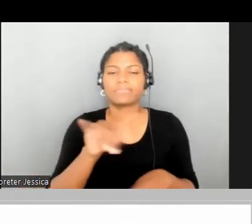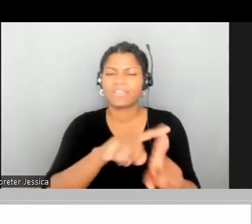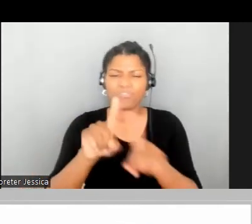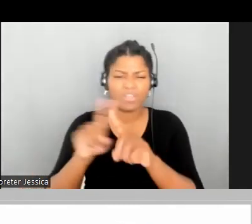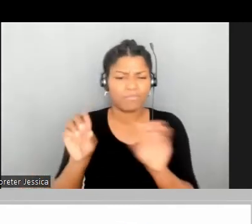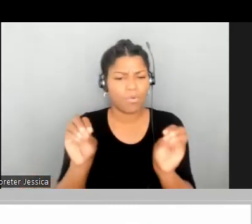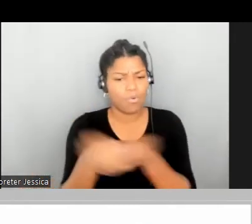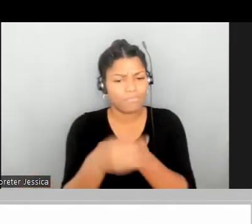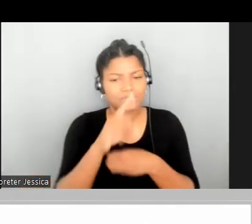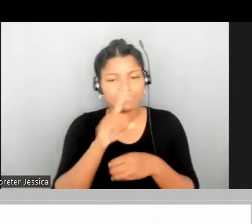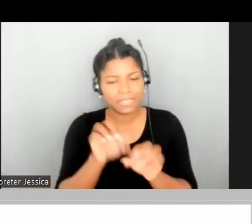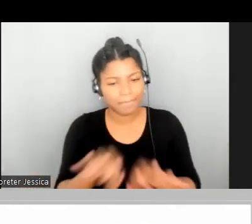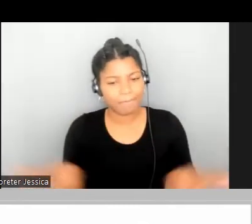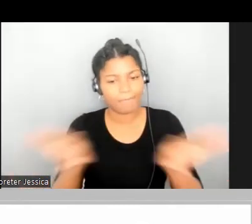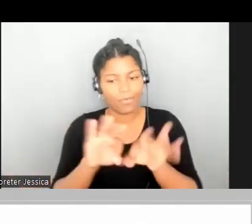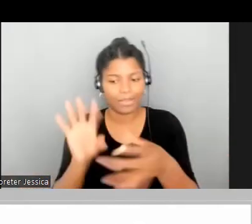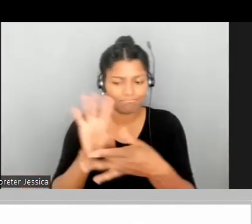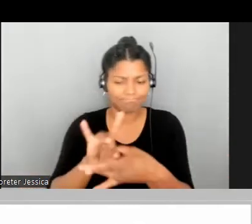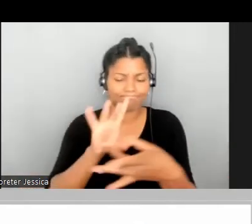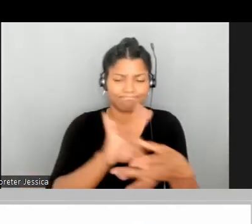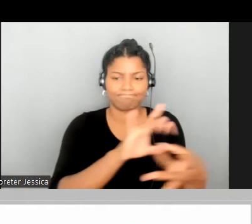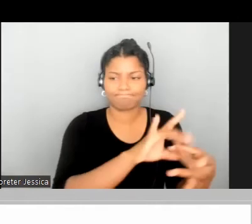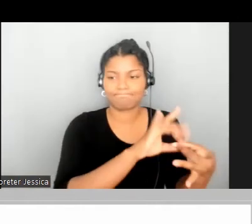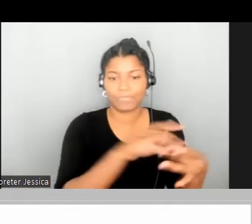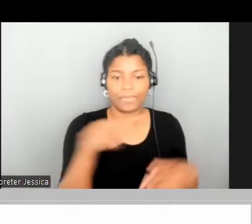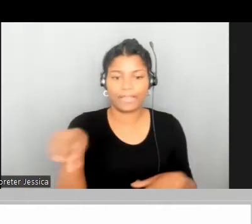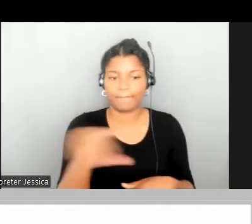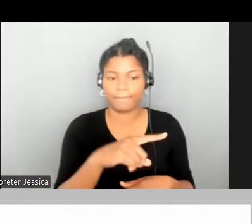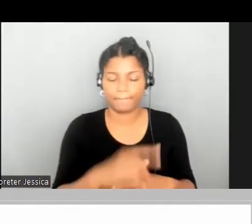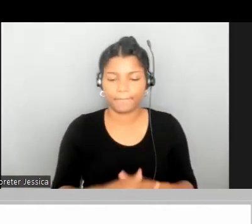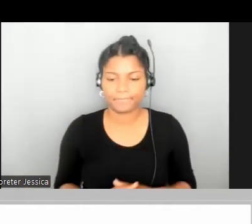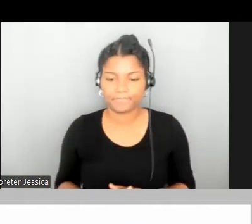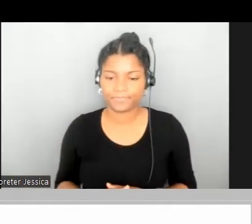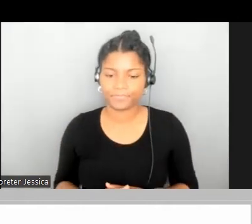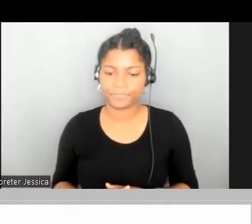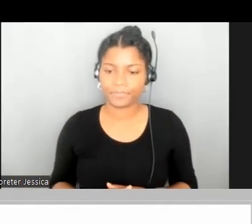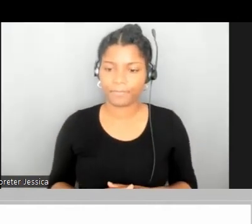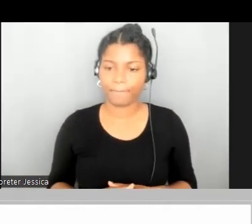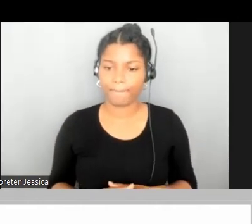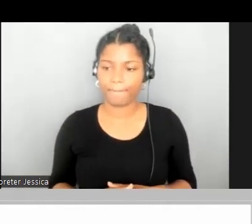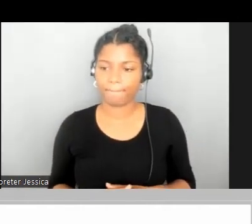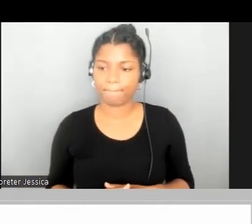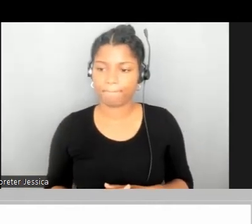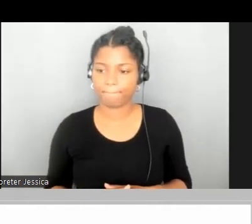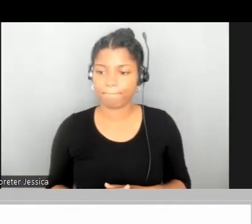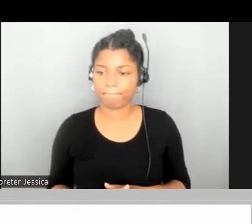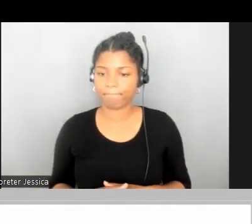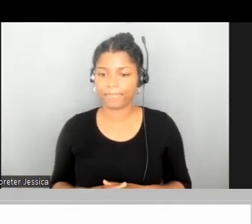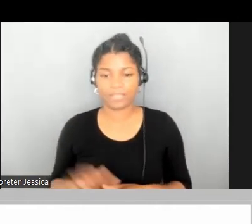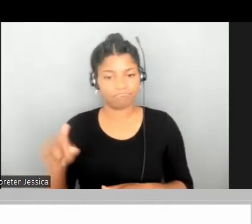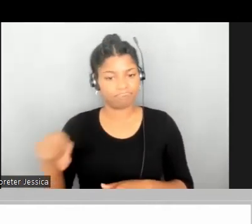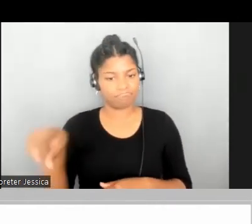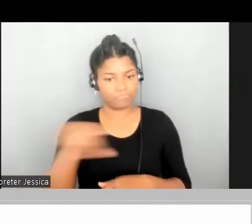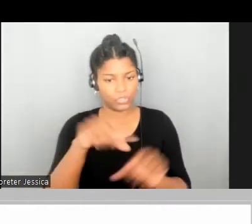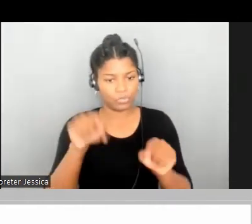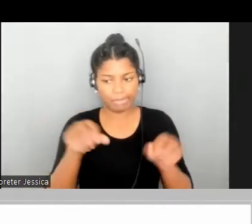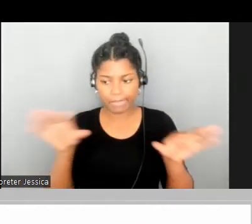Great partnerships we have heard of today. All of us have heard opportunities we can act on in the coming weeks, and after the